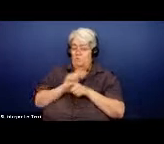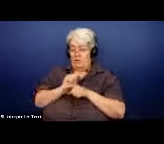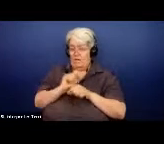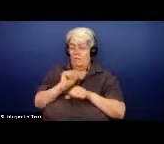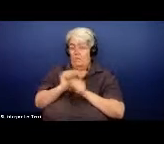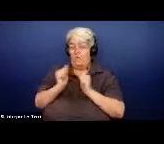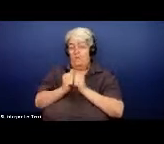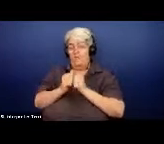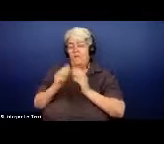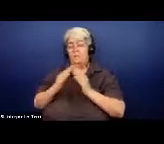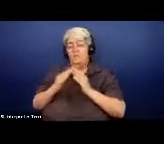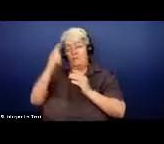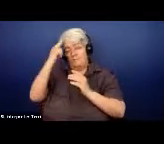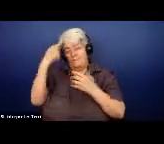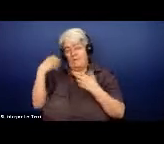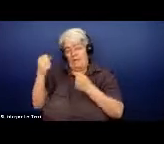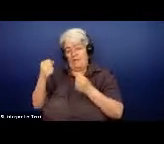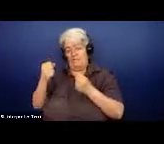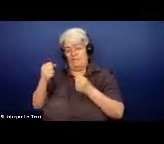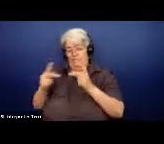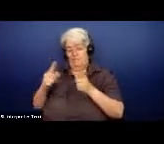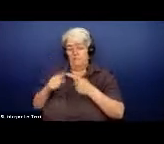they collect data on identifying gaps in mental